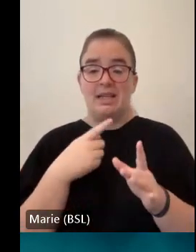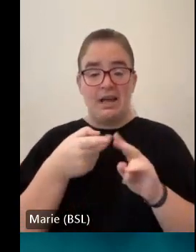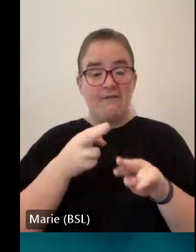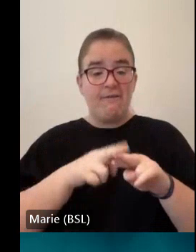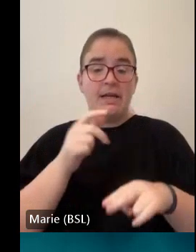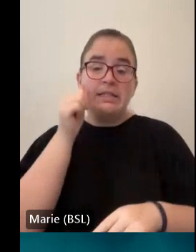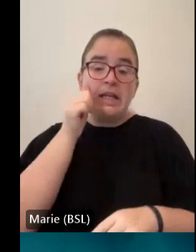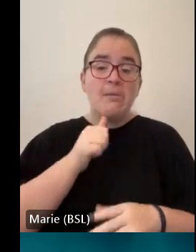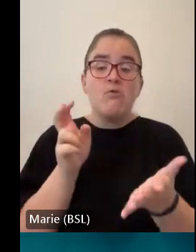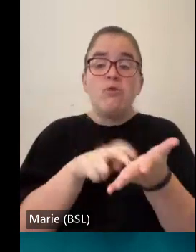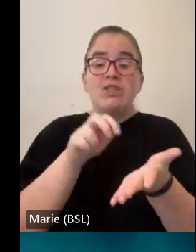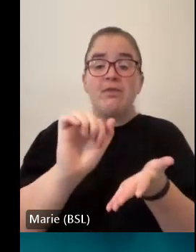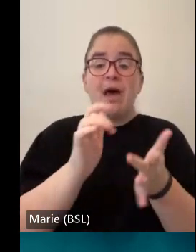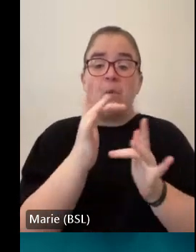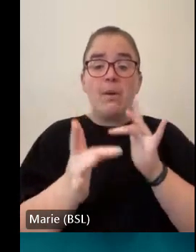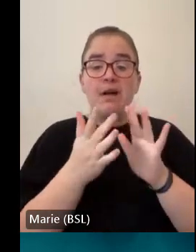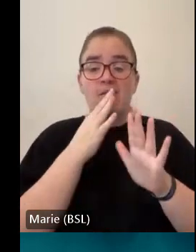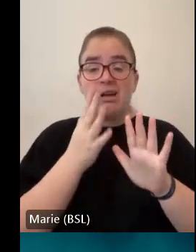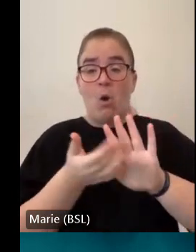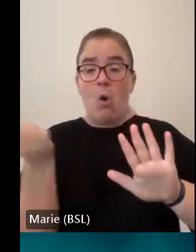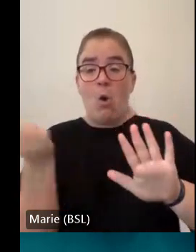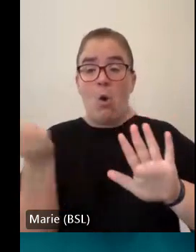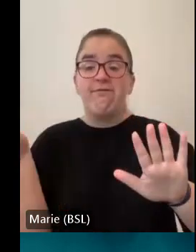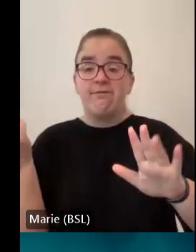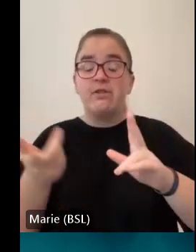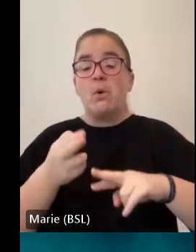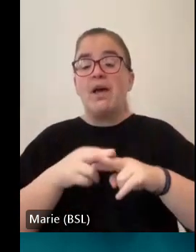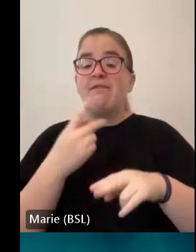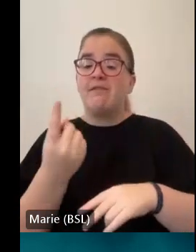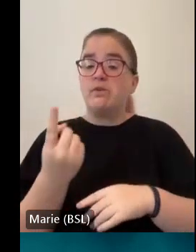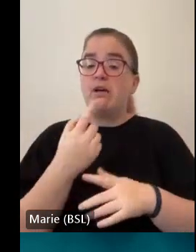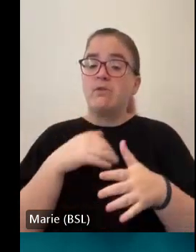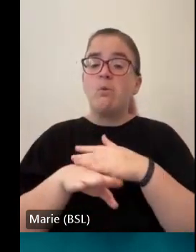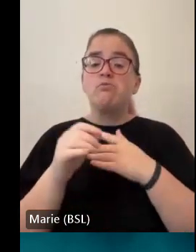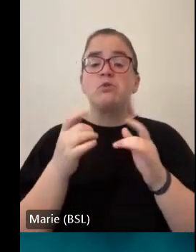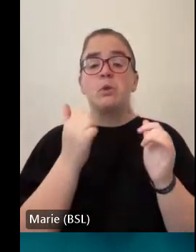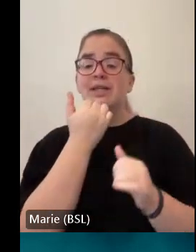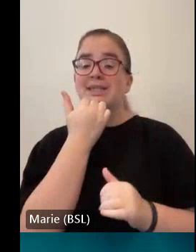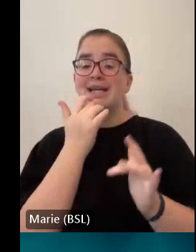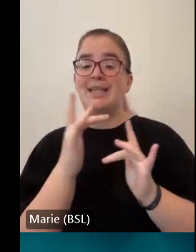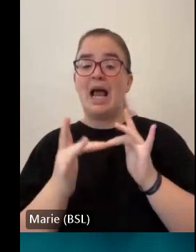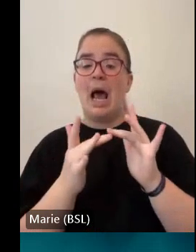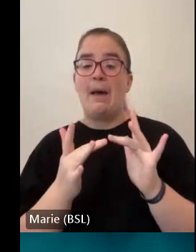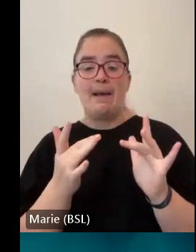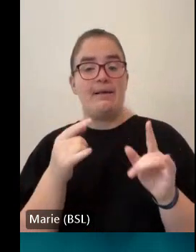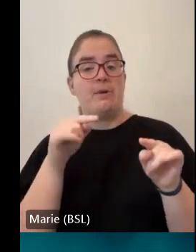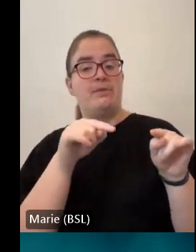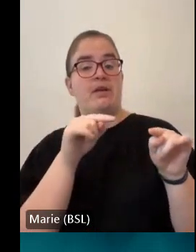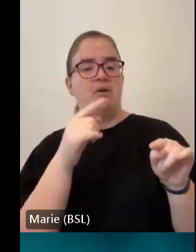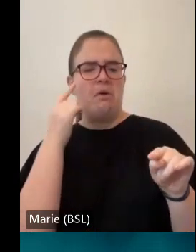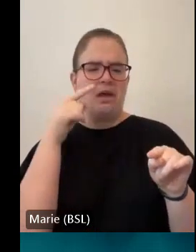So what that means is if you go onto a website onto a dating site or a dating app and you and you believe that somebody that